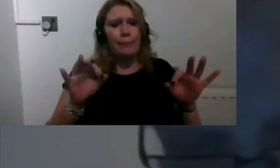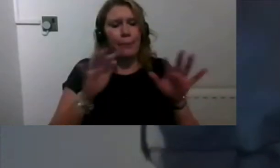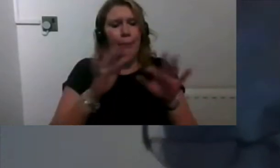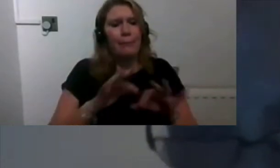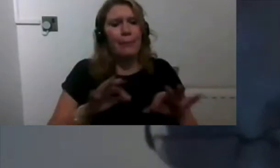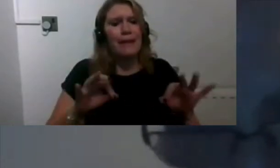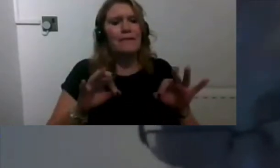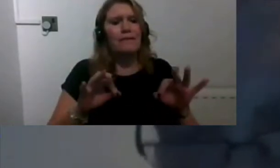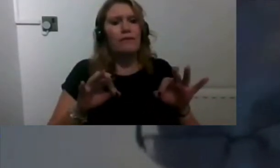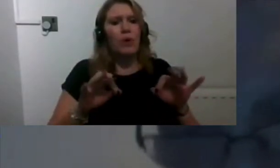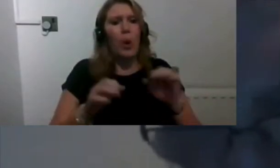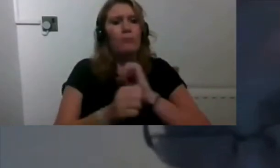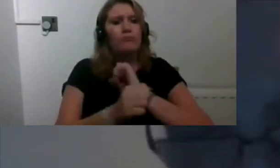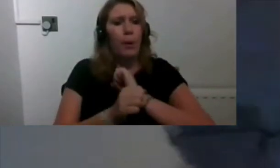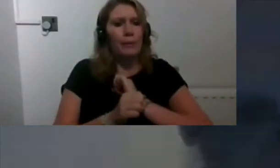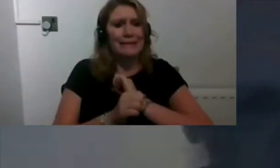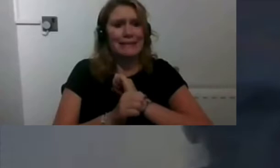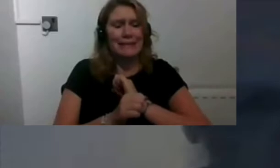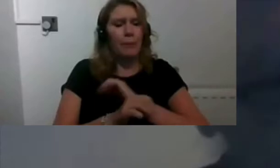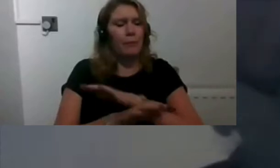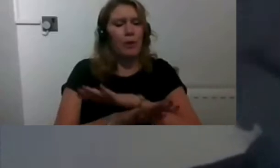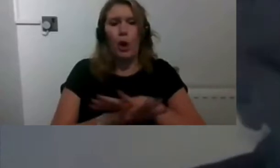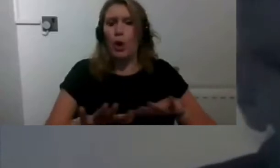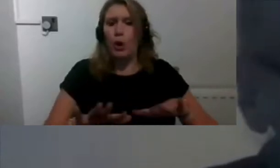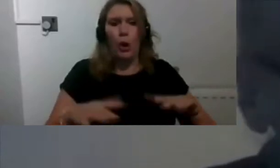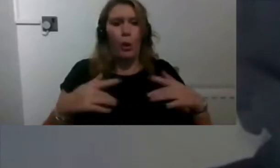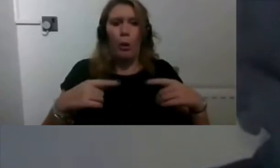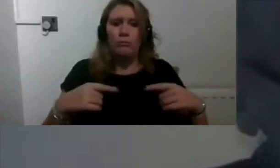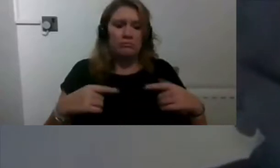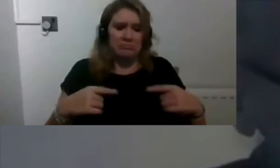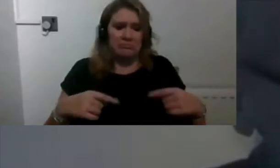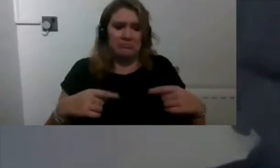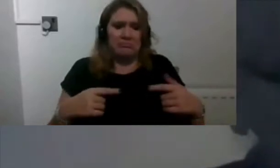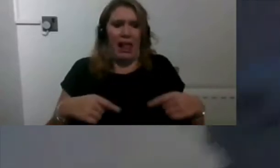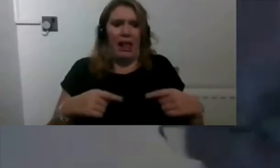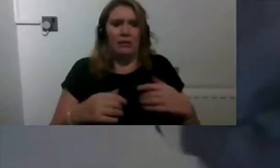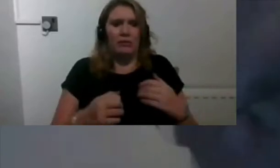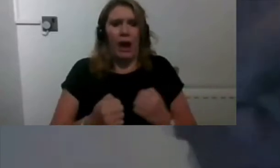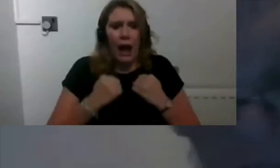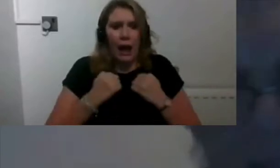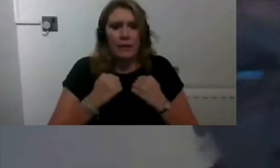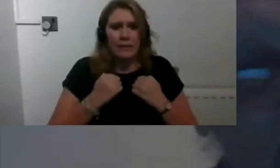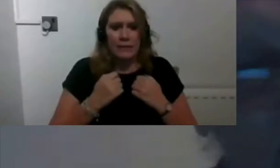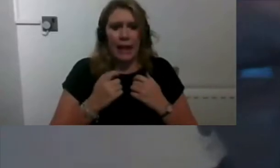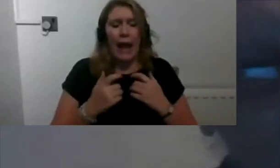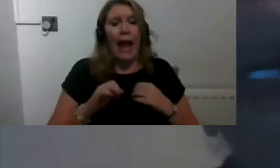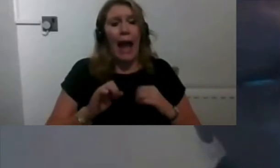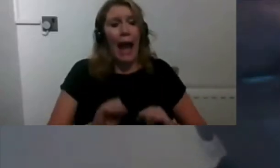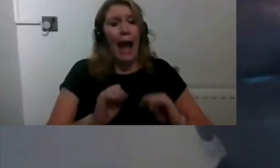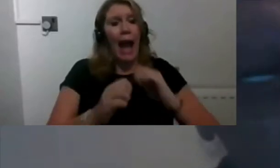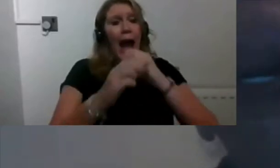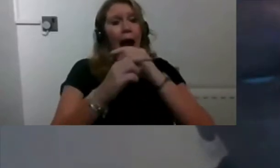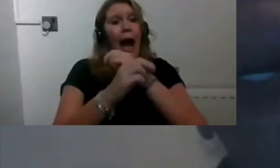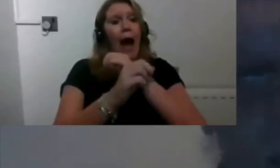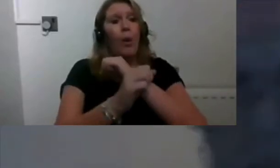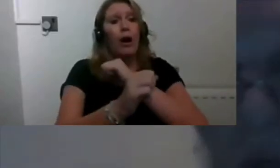Property, No Longer Ours. Our property, Our place